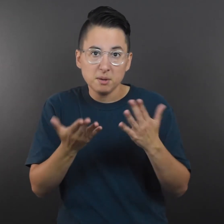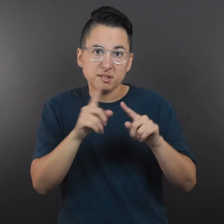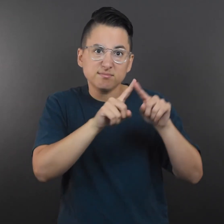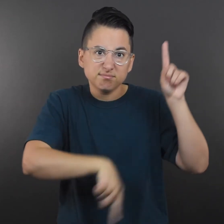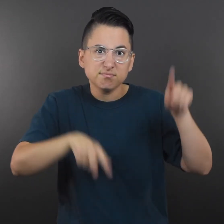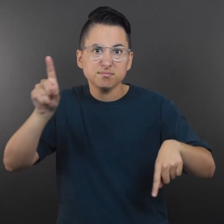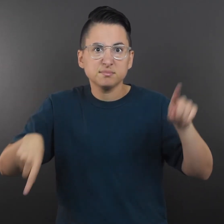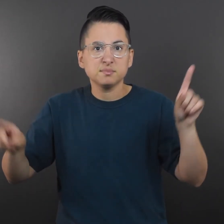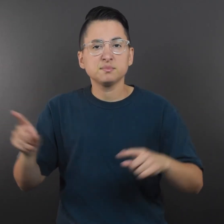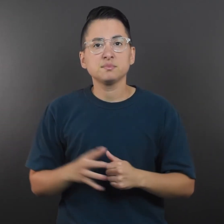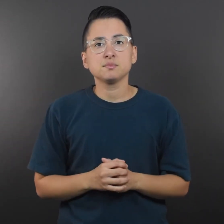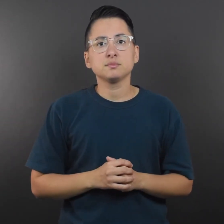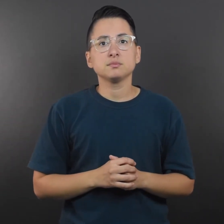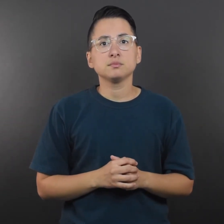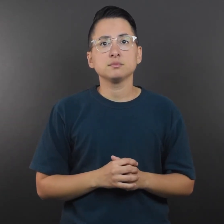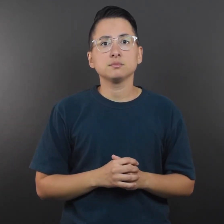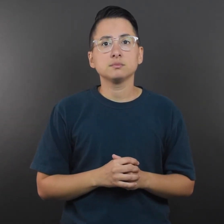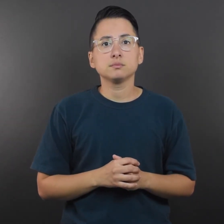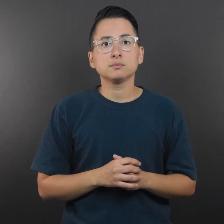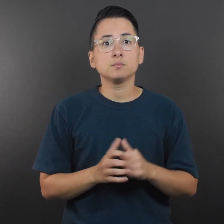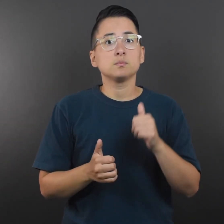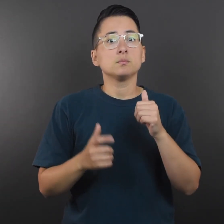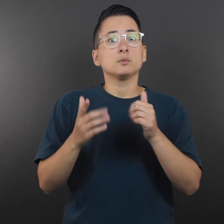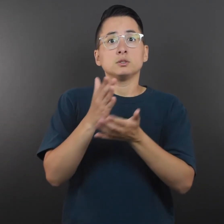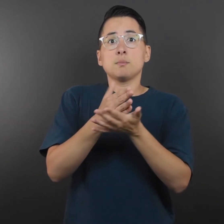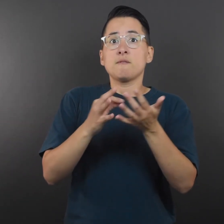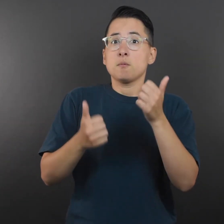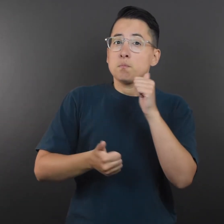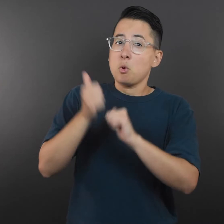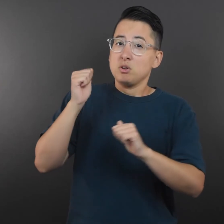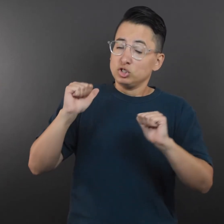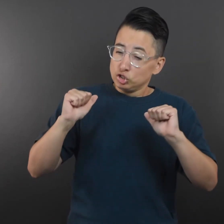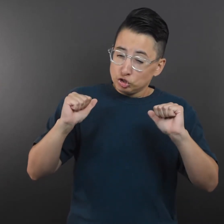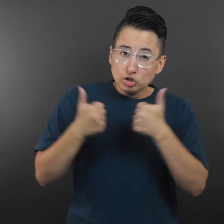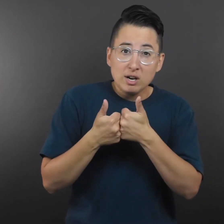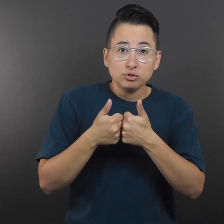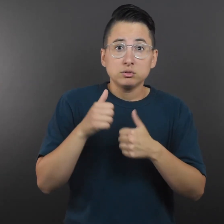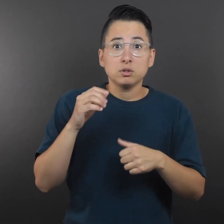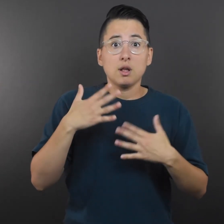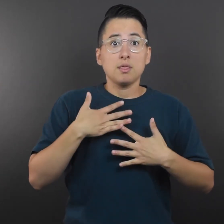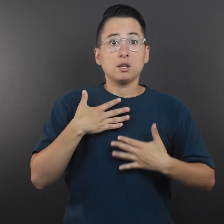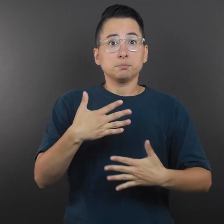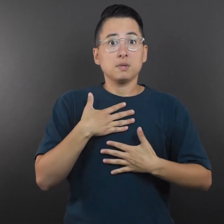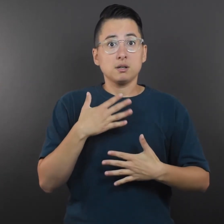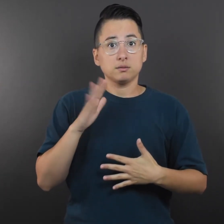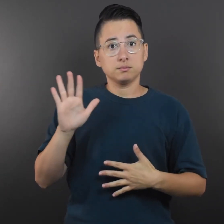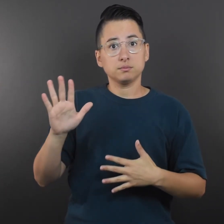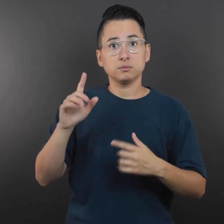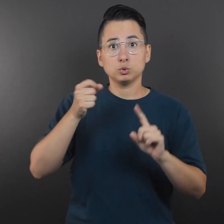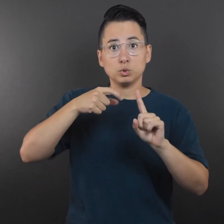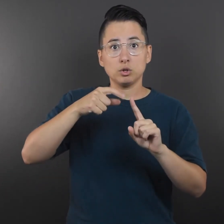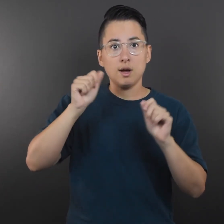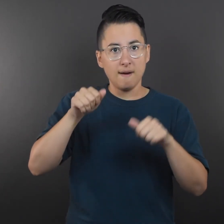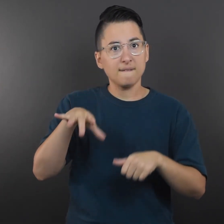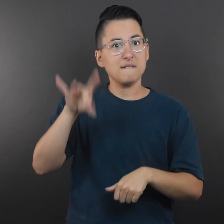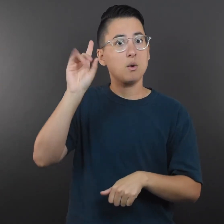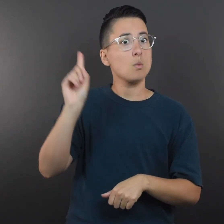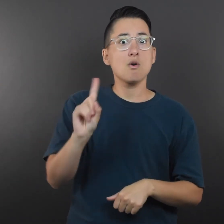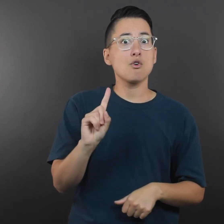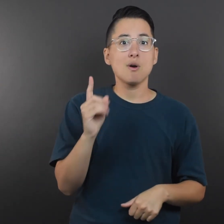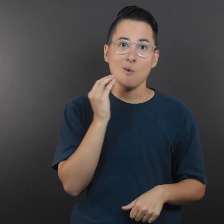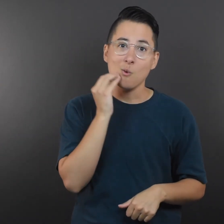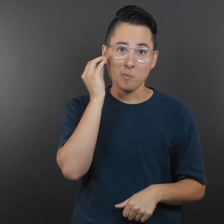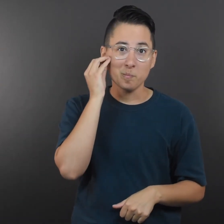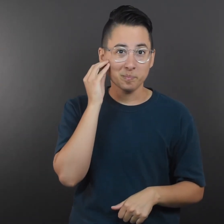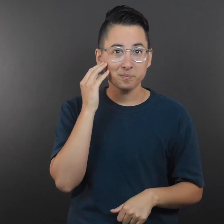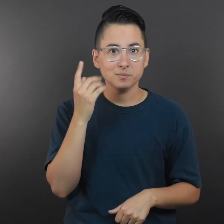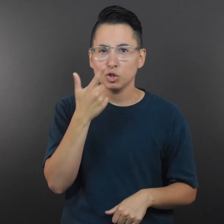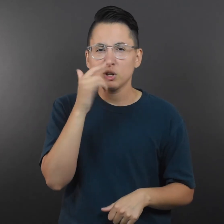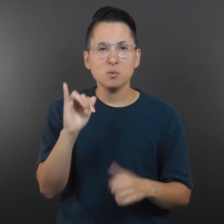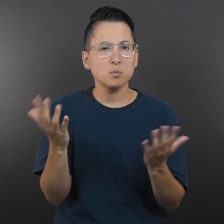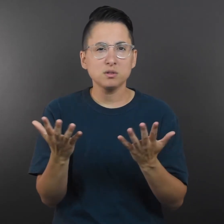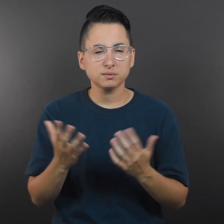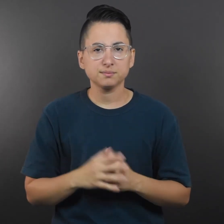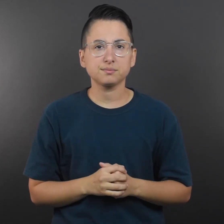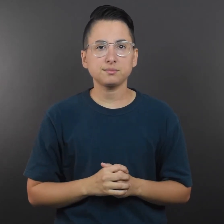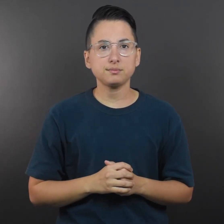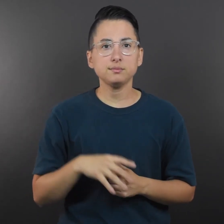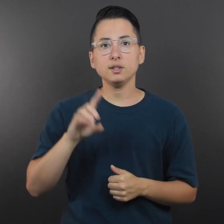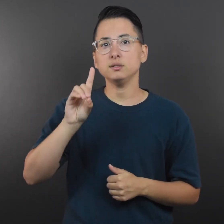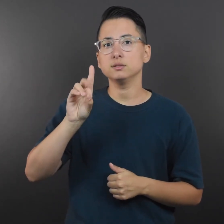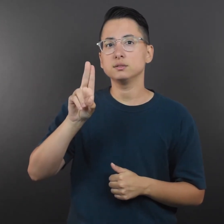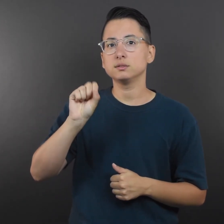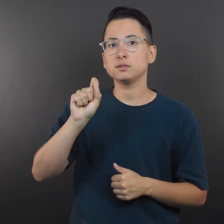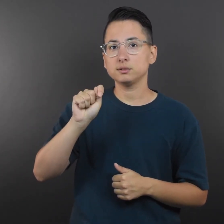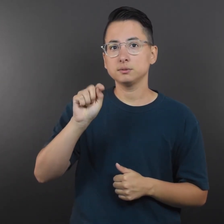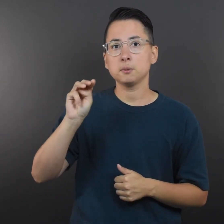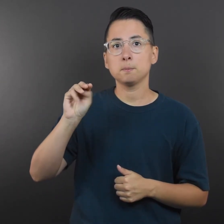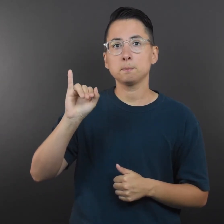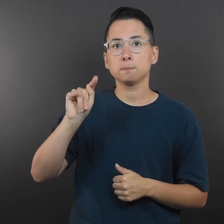can be found inside the home. These include: • Dust mites – tiny spiders that